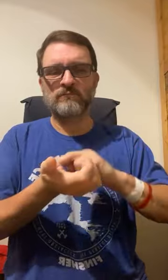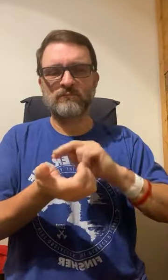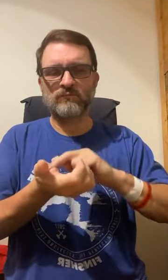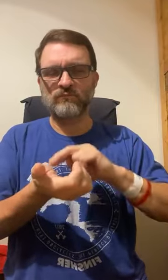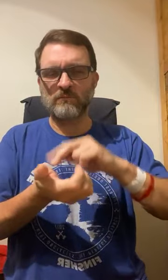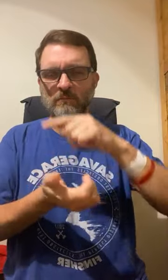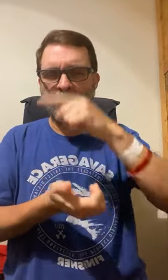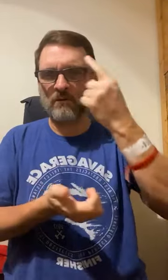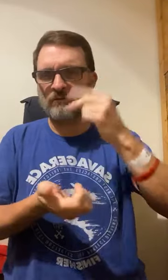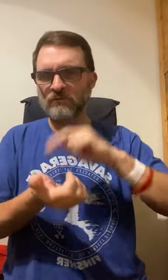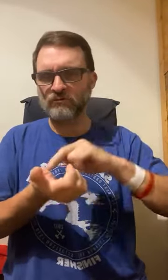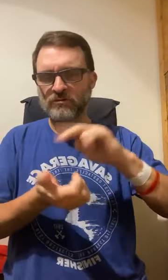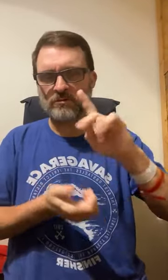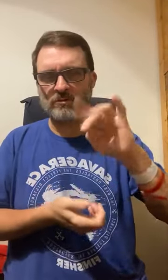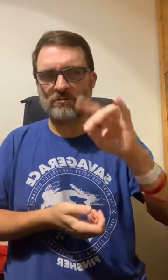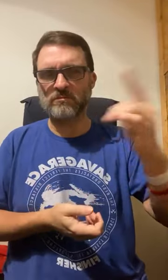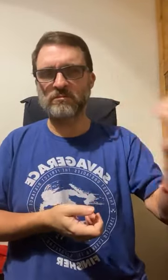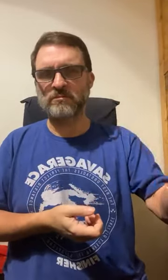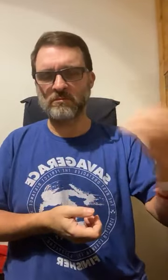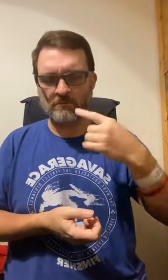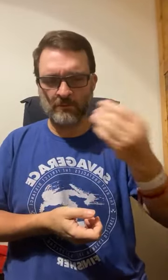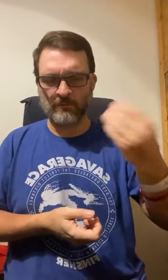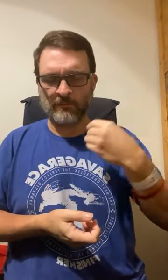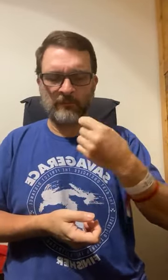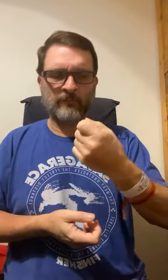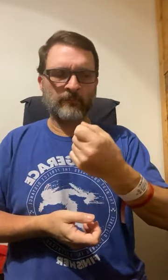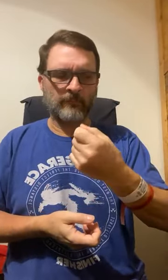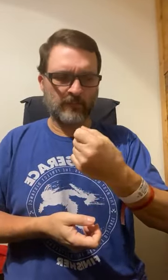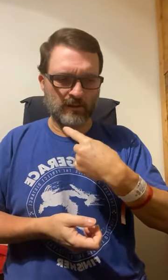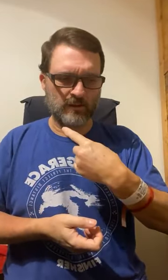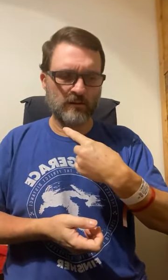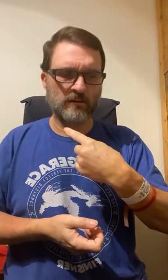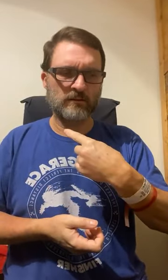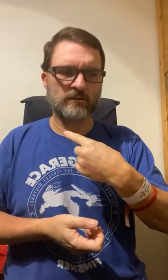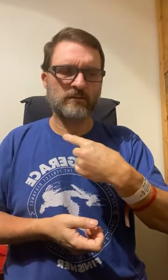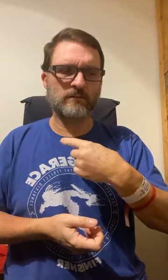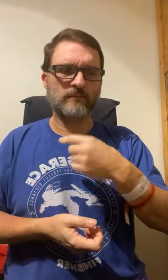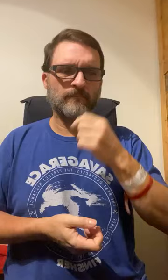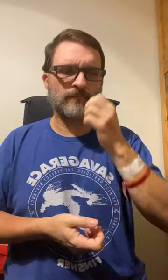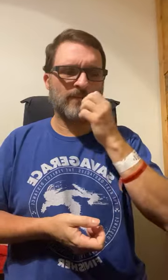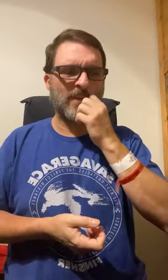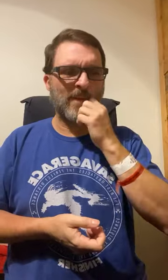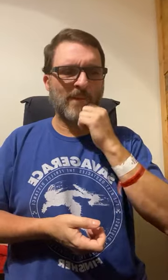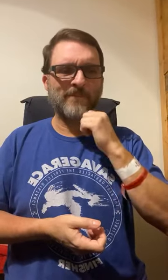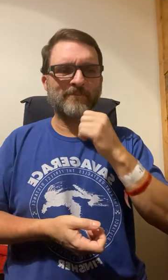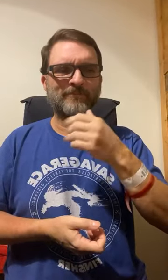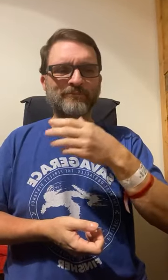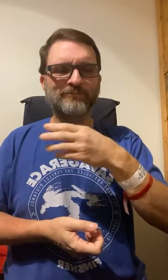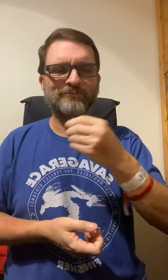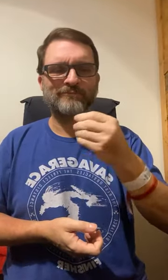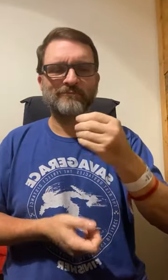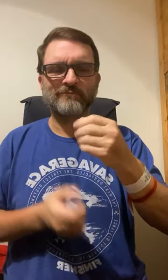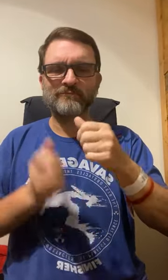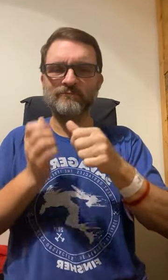The nurse. Black lady nurse did come by and gave me medicine